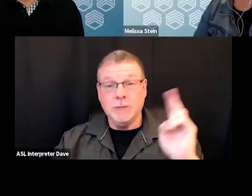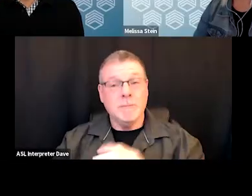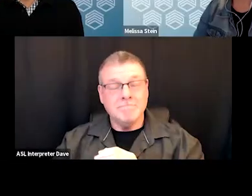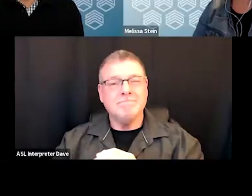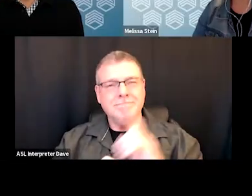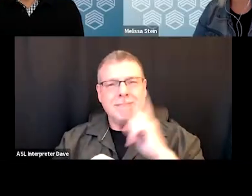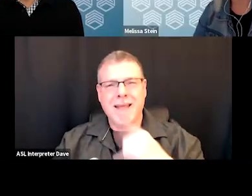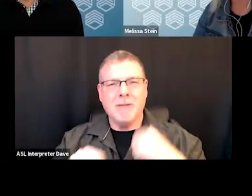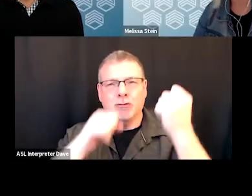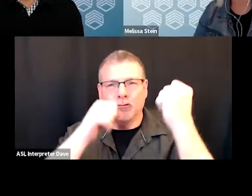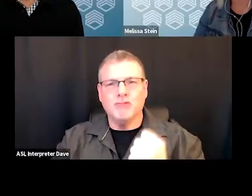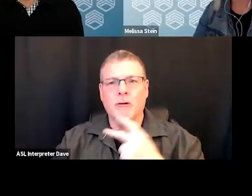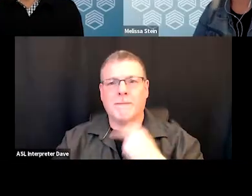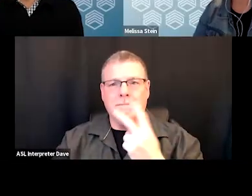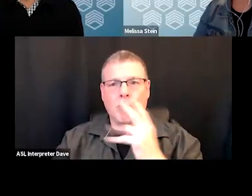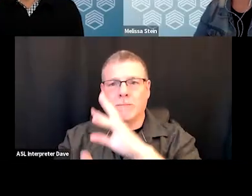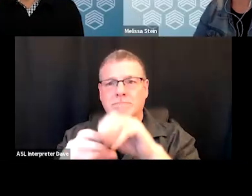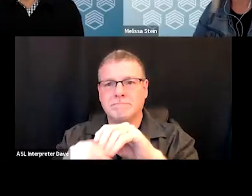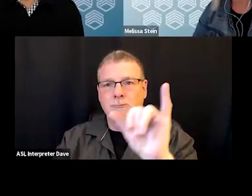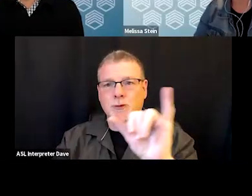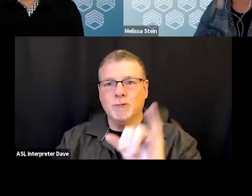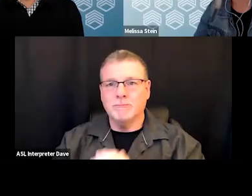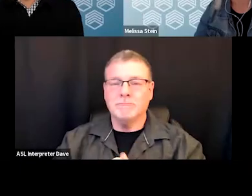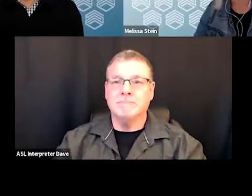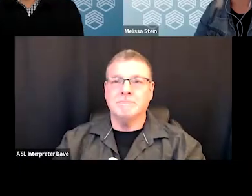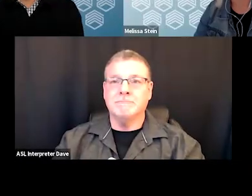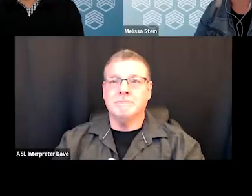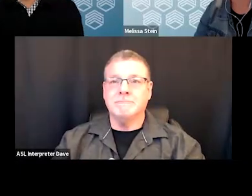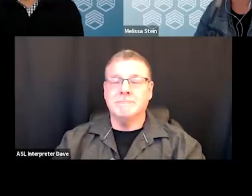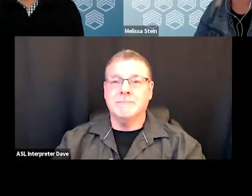in this conversation as well. I really appreciate that.